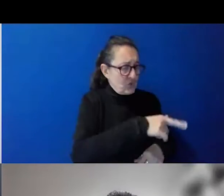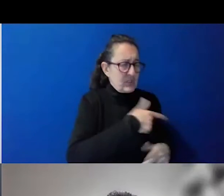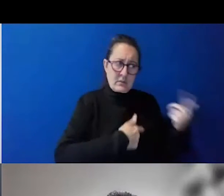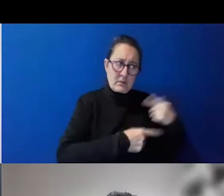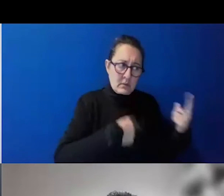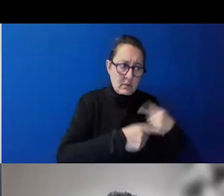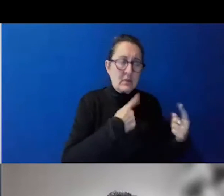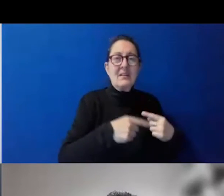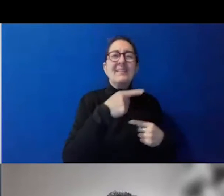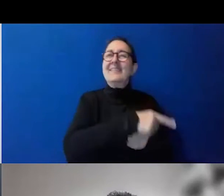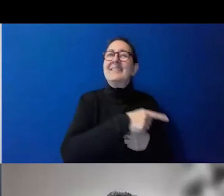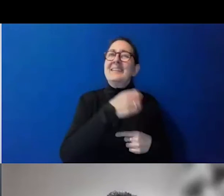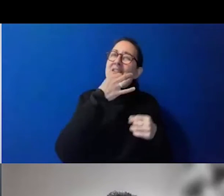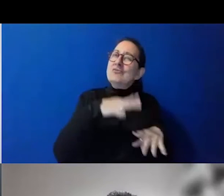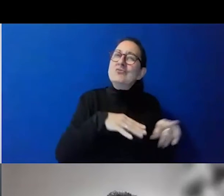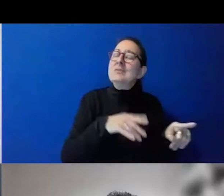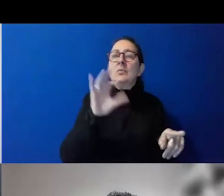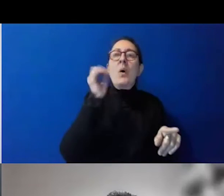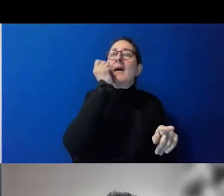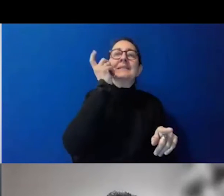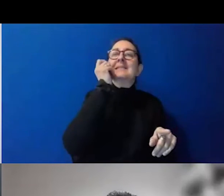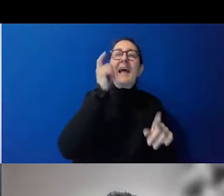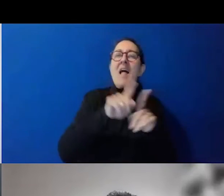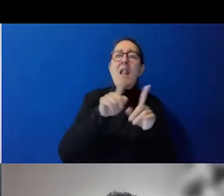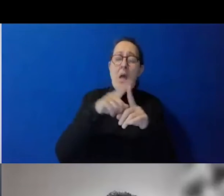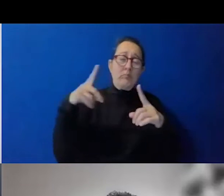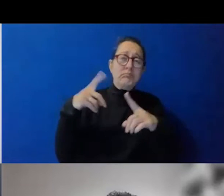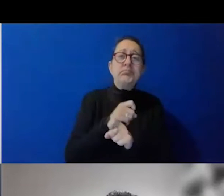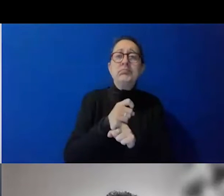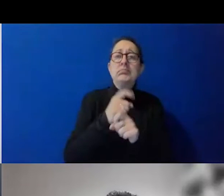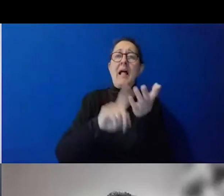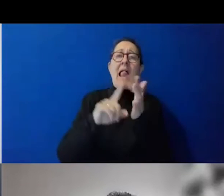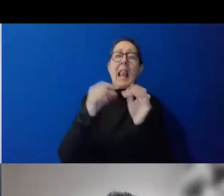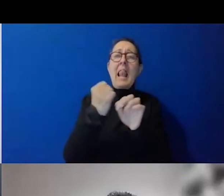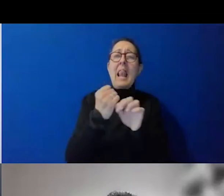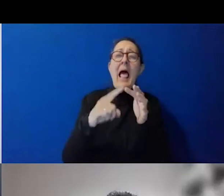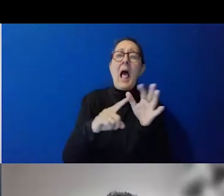get legal Le or don't get complex legal language you have to communicate with them in a way that